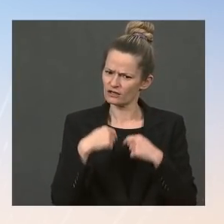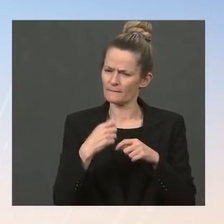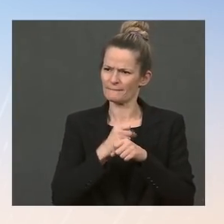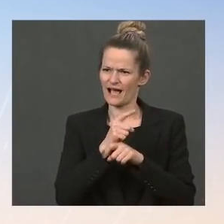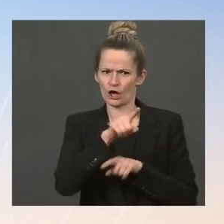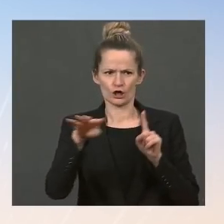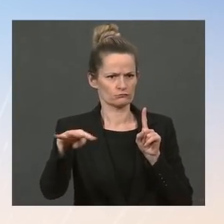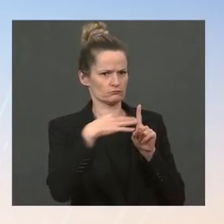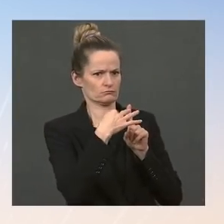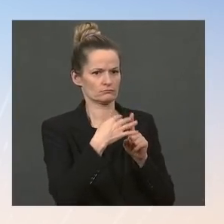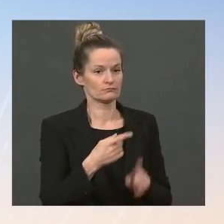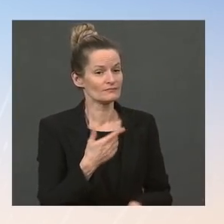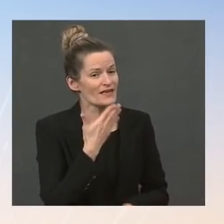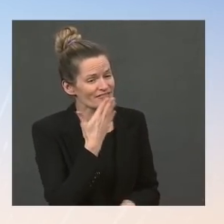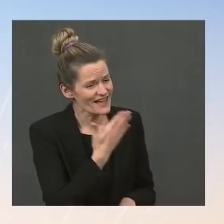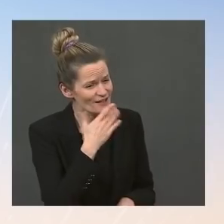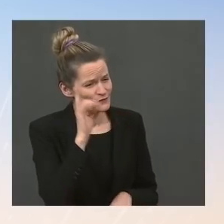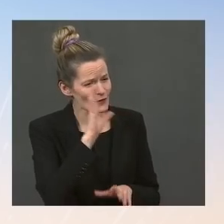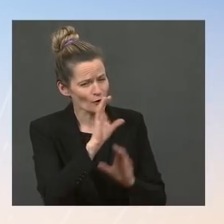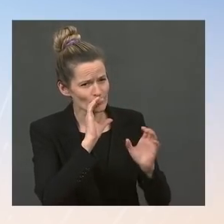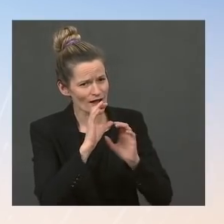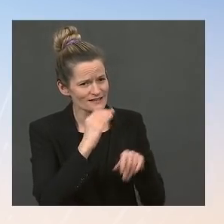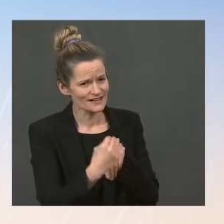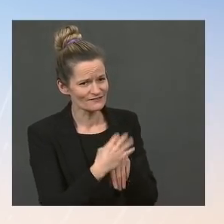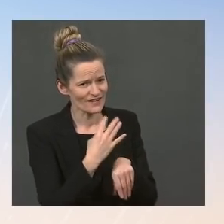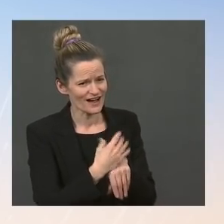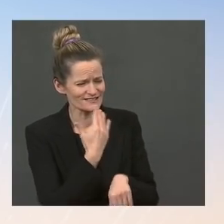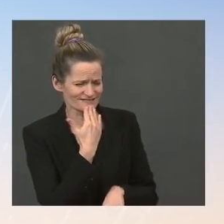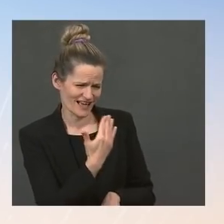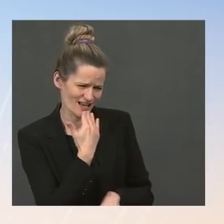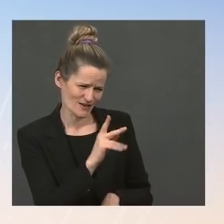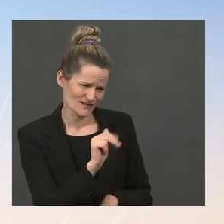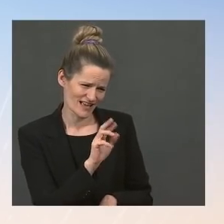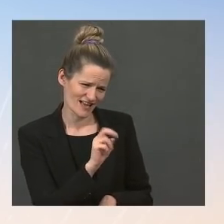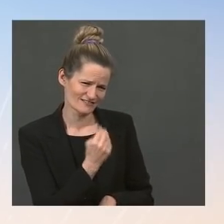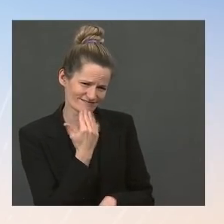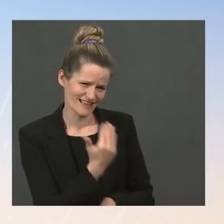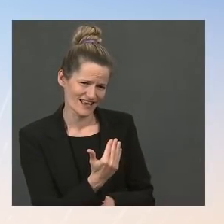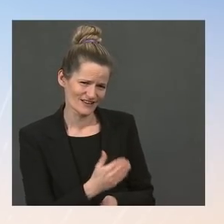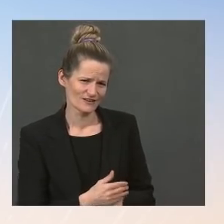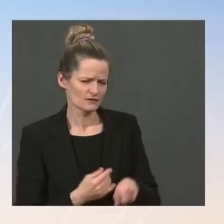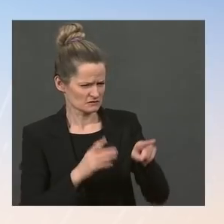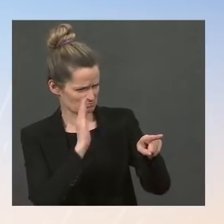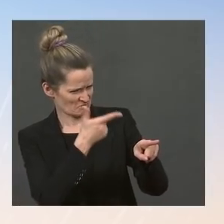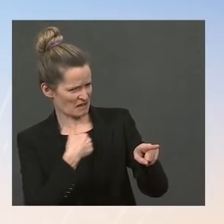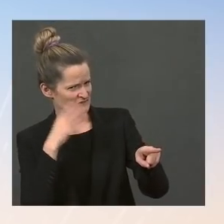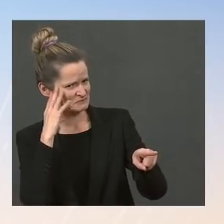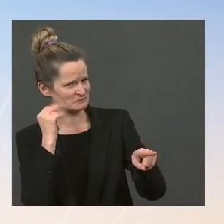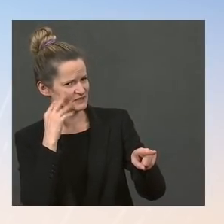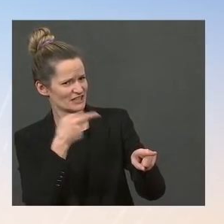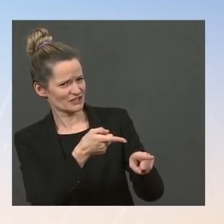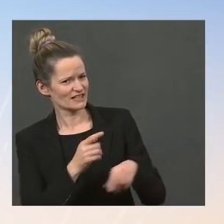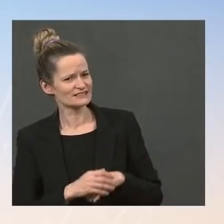You are quite experienced. Look, I will say, we recognize -- and we've talked about this a bunch before --